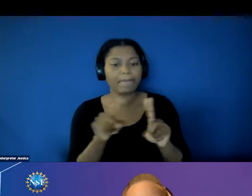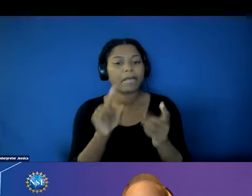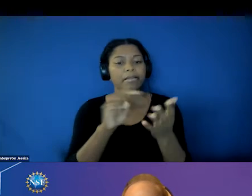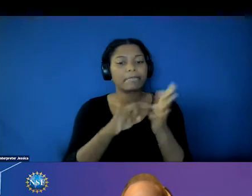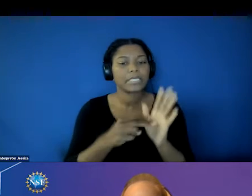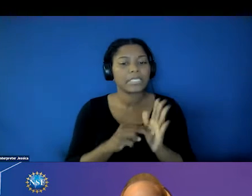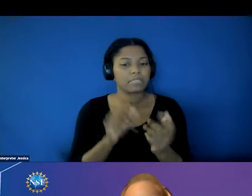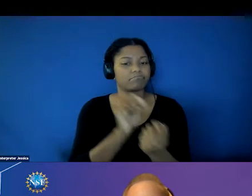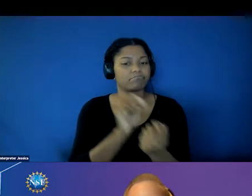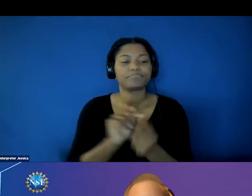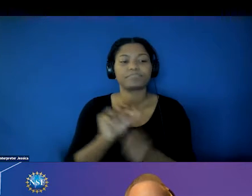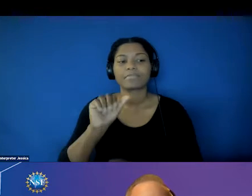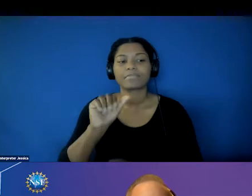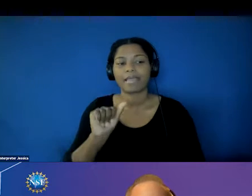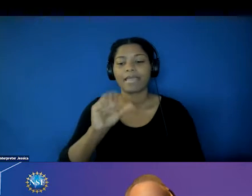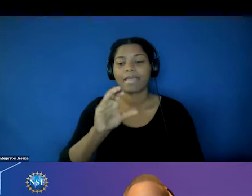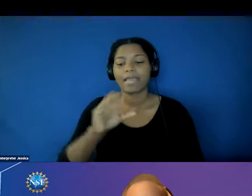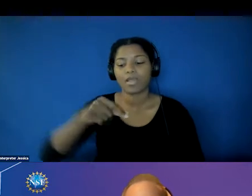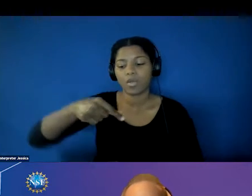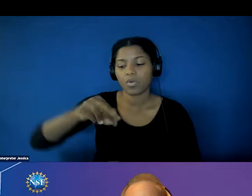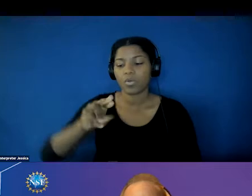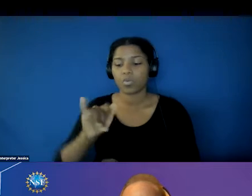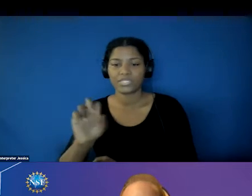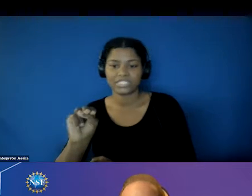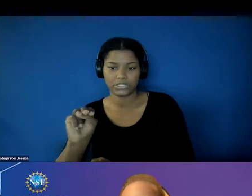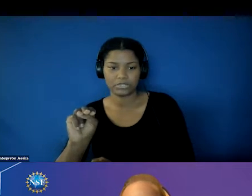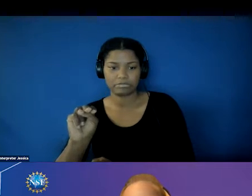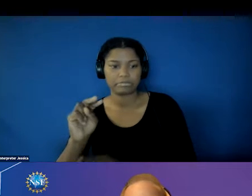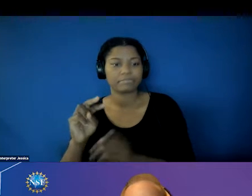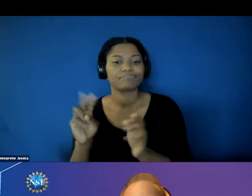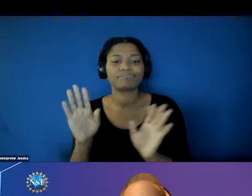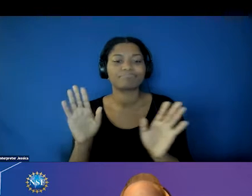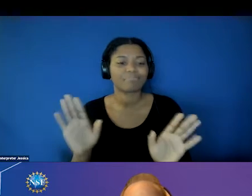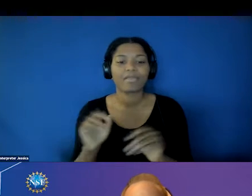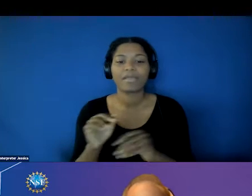So, Acquisition, my cartoon sketch is that you take a grocery cart to your local Best Buy